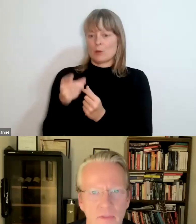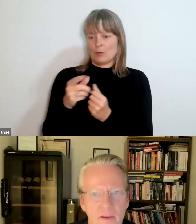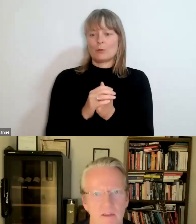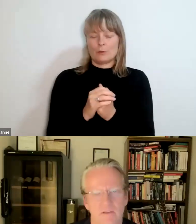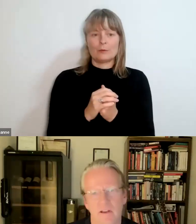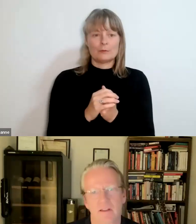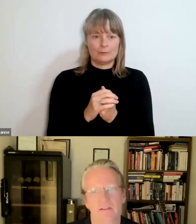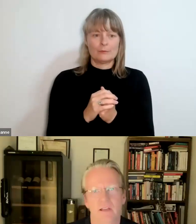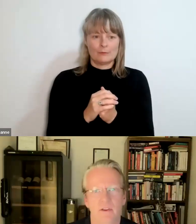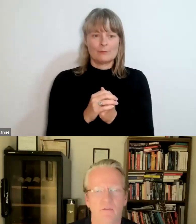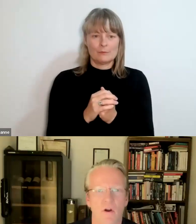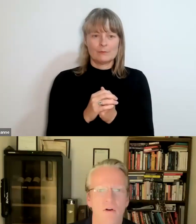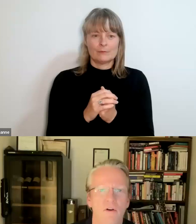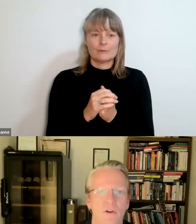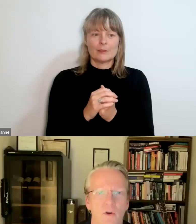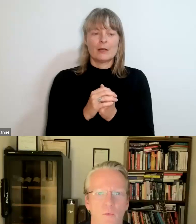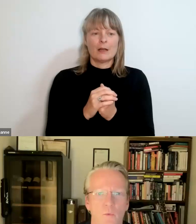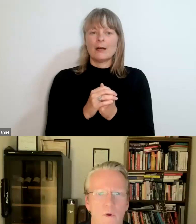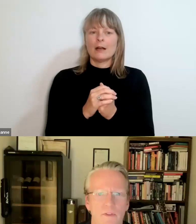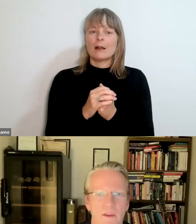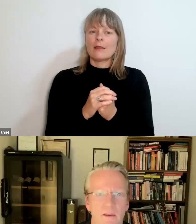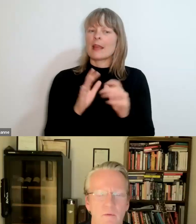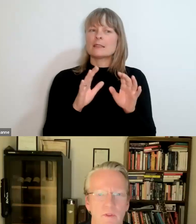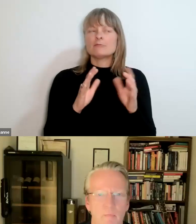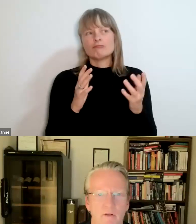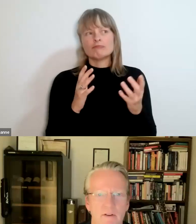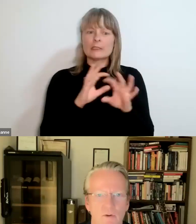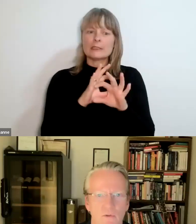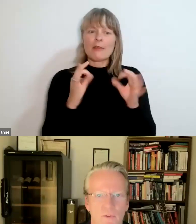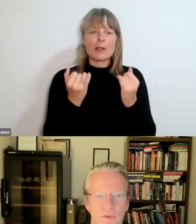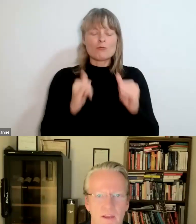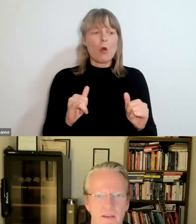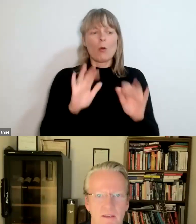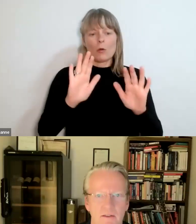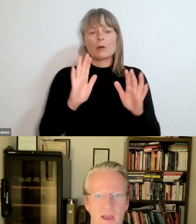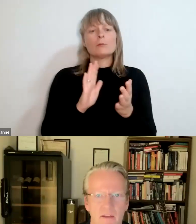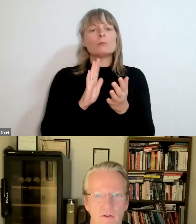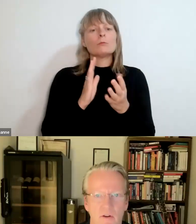we have to be careful that we don't just broadbrush what we think parents think. But Pasi